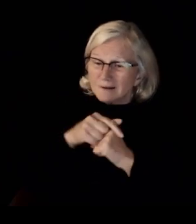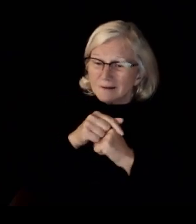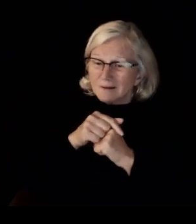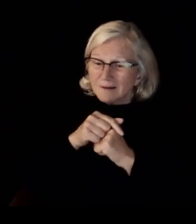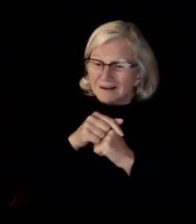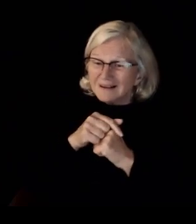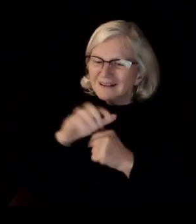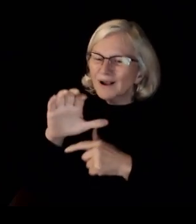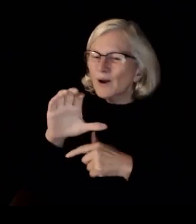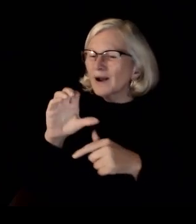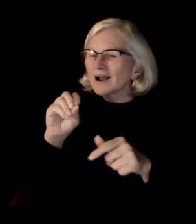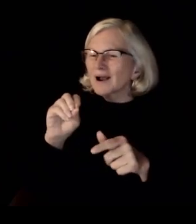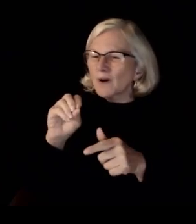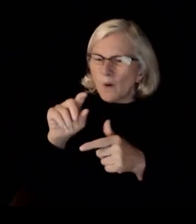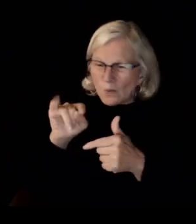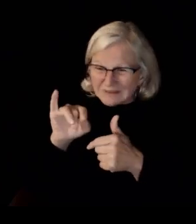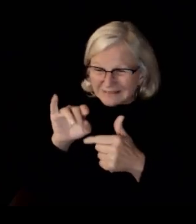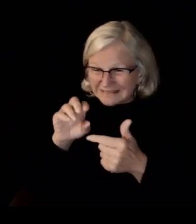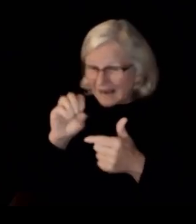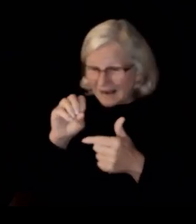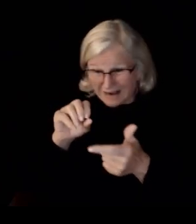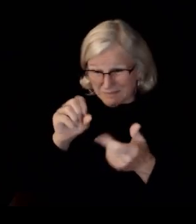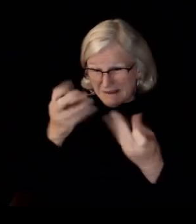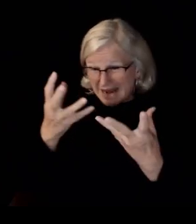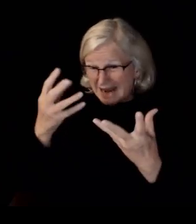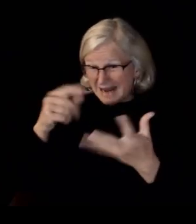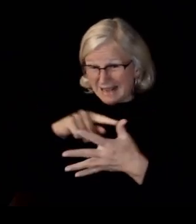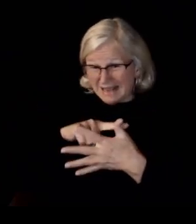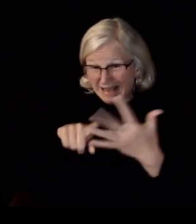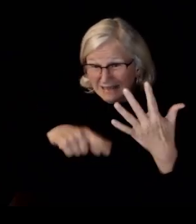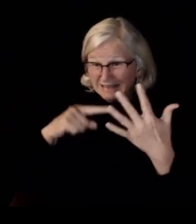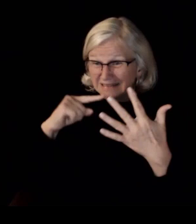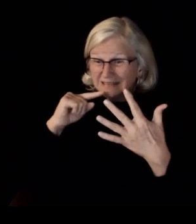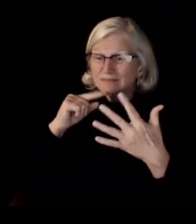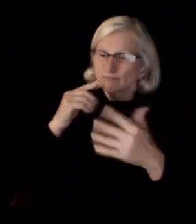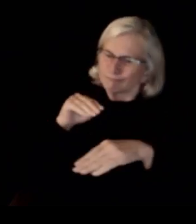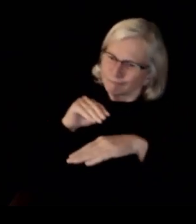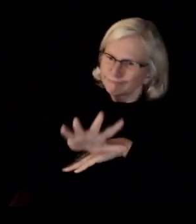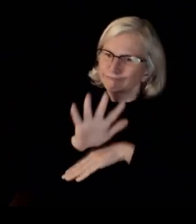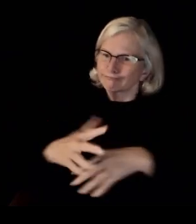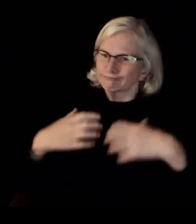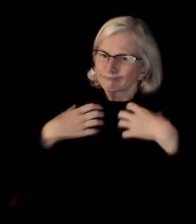injury cases in California. This issue got a lot of attention last year and it has not